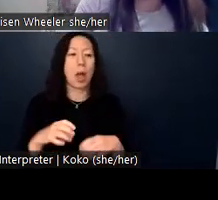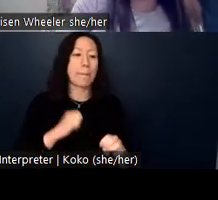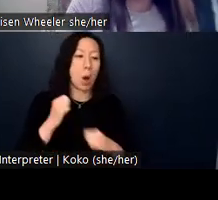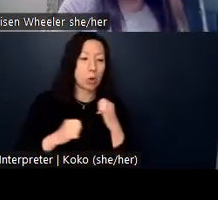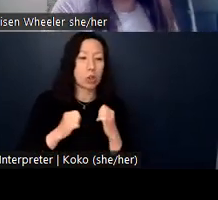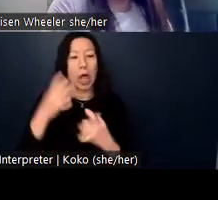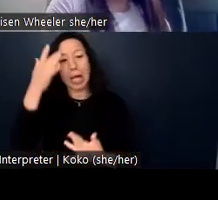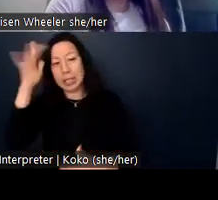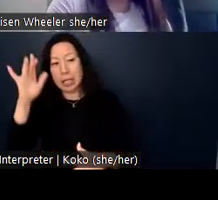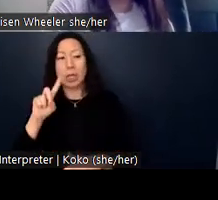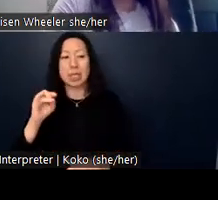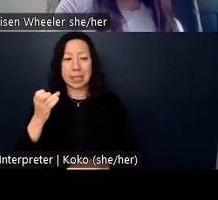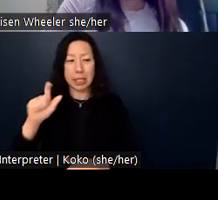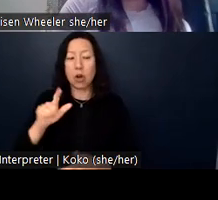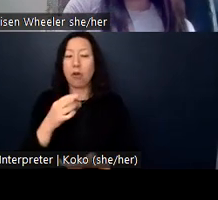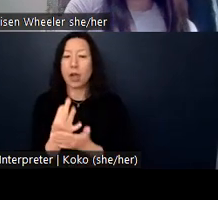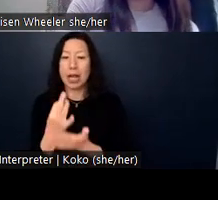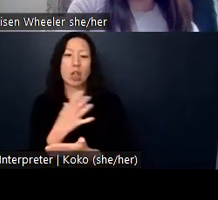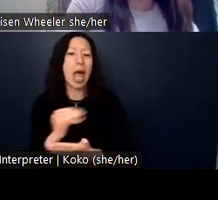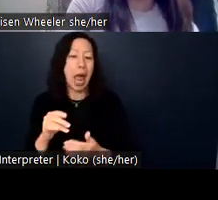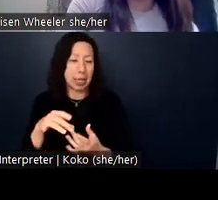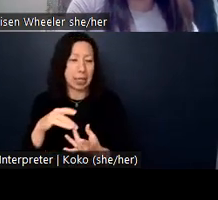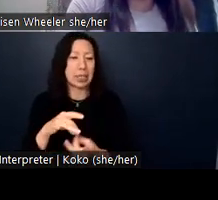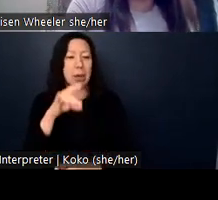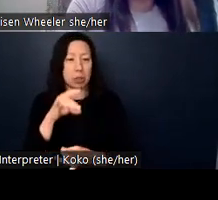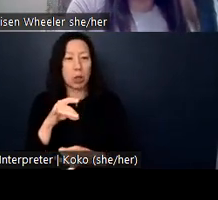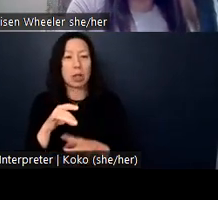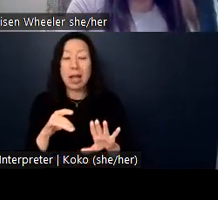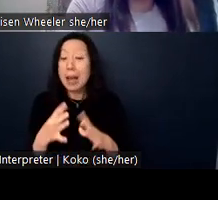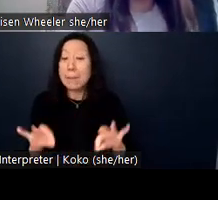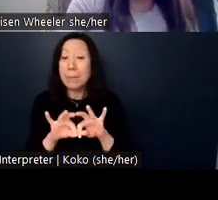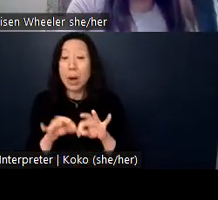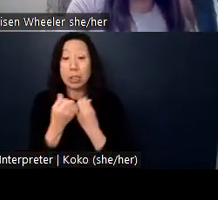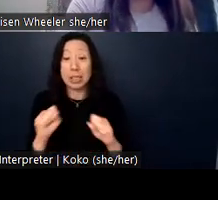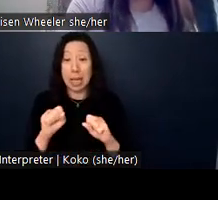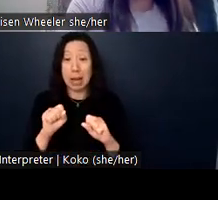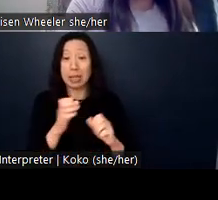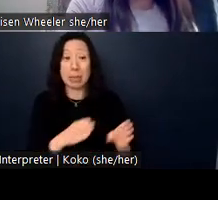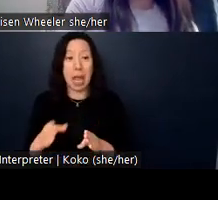13:25:39 spiritual access to the so it's important that the savior plan addresses all those dimensions,